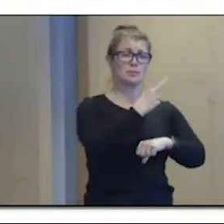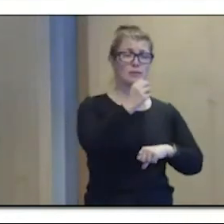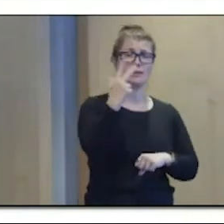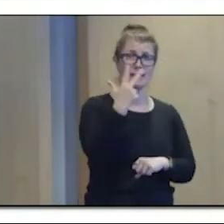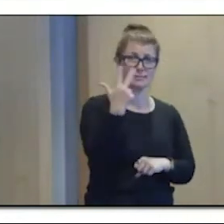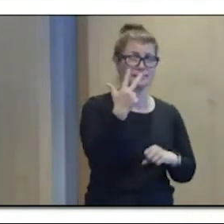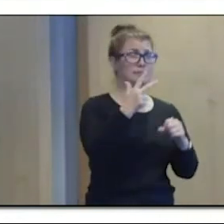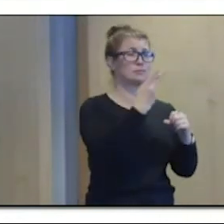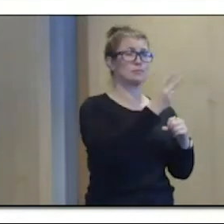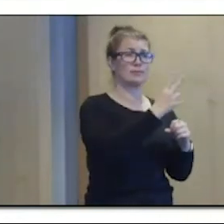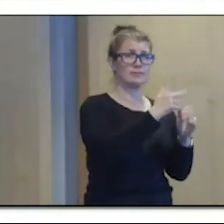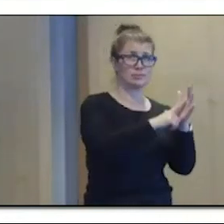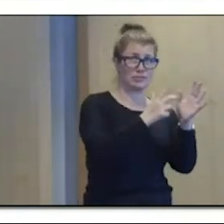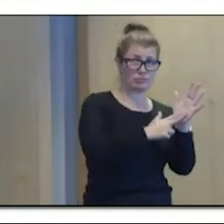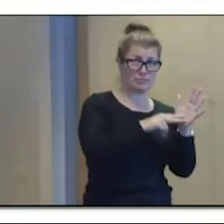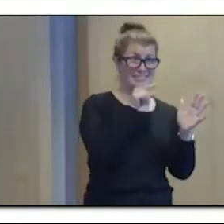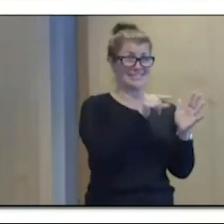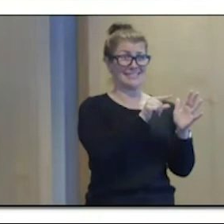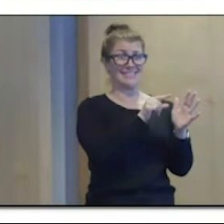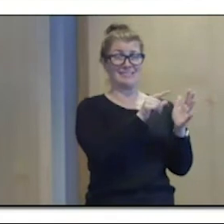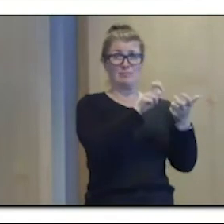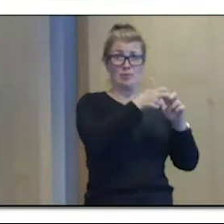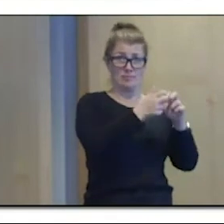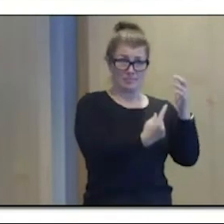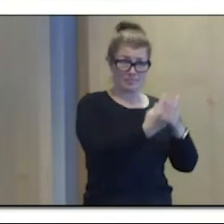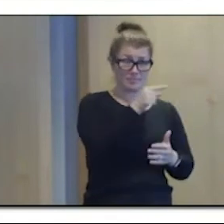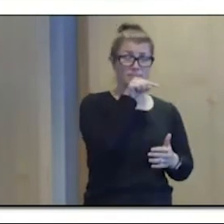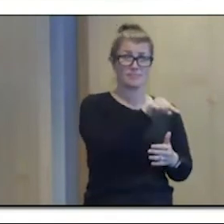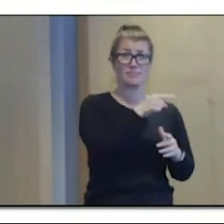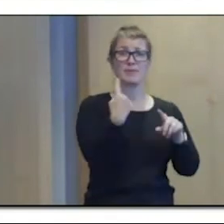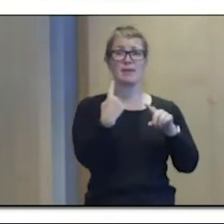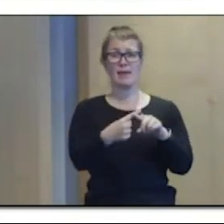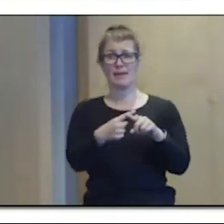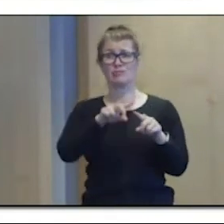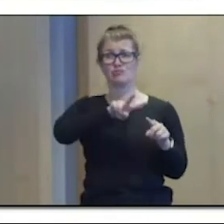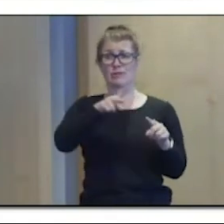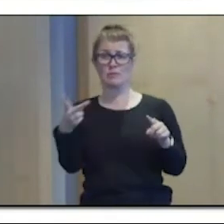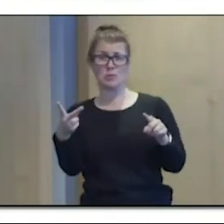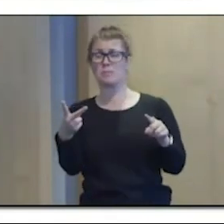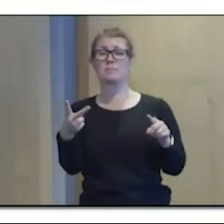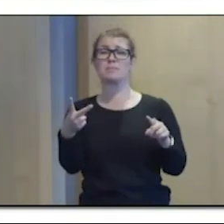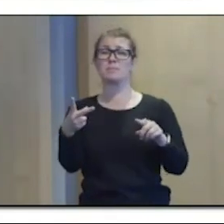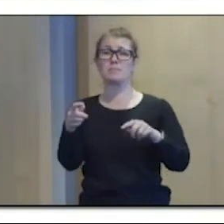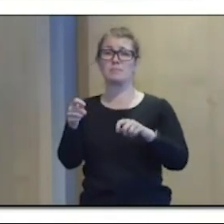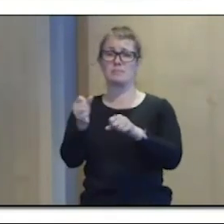and transformers are not designed to go backwards and if you were driving backwards in your car